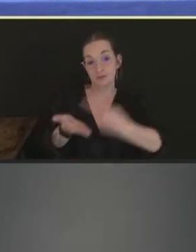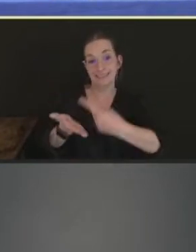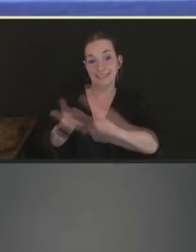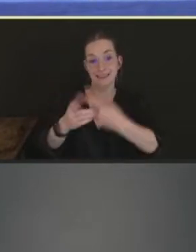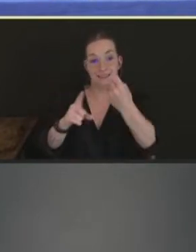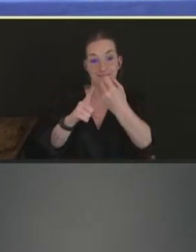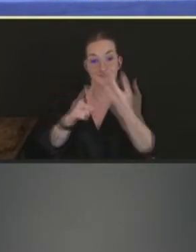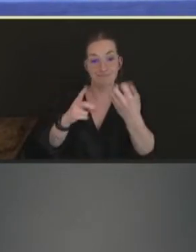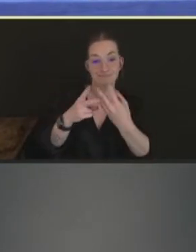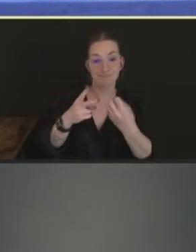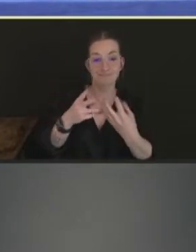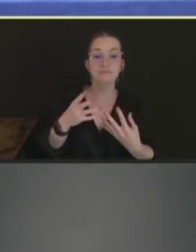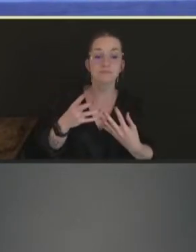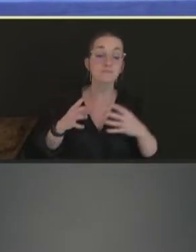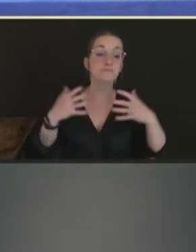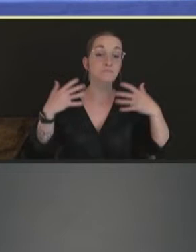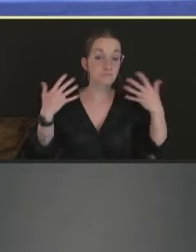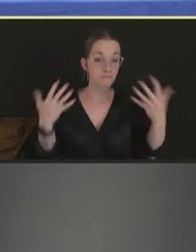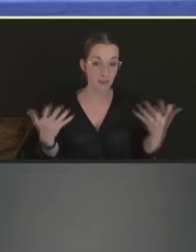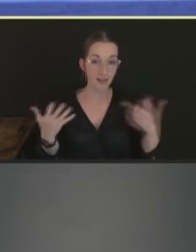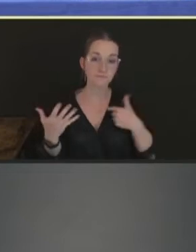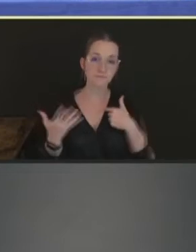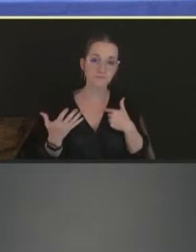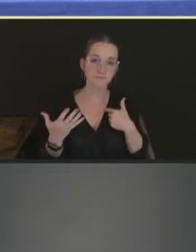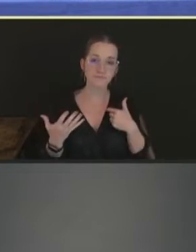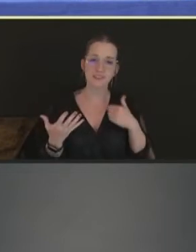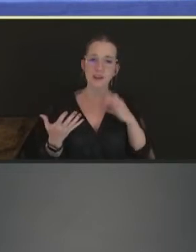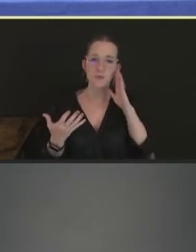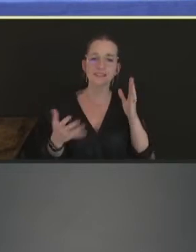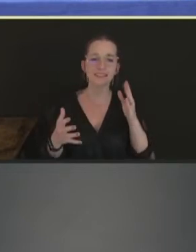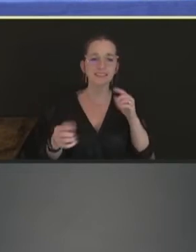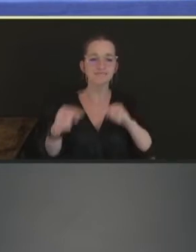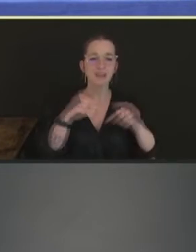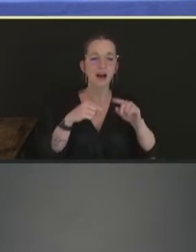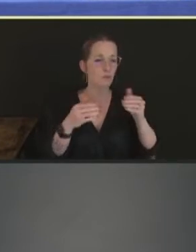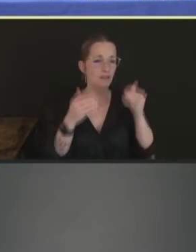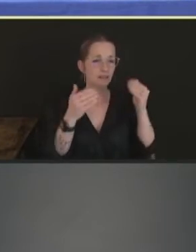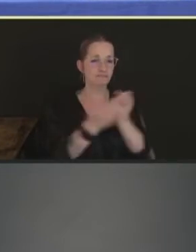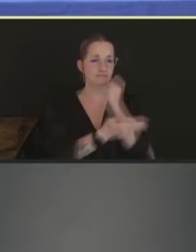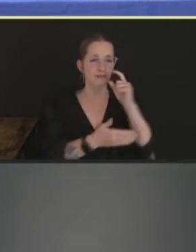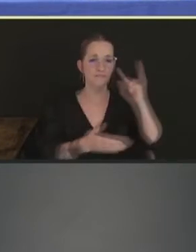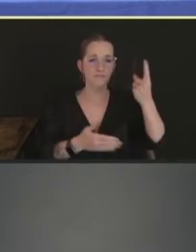But let me tell you, why don't we go to the first slide?